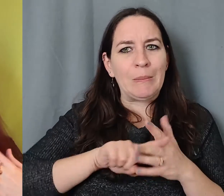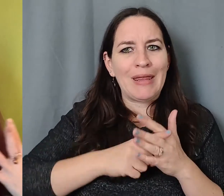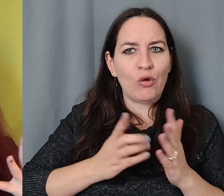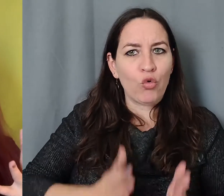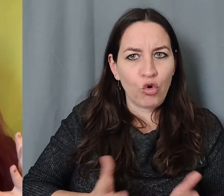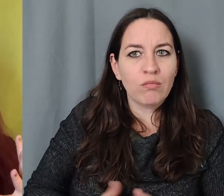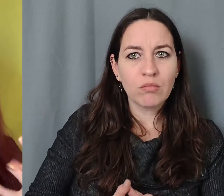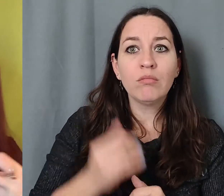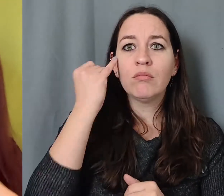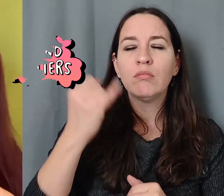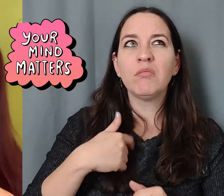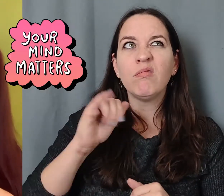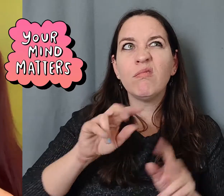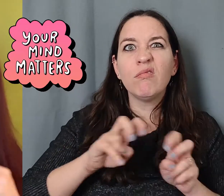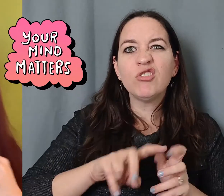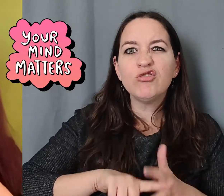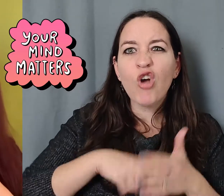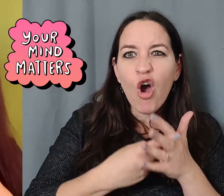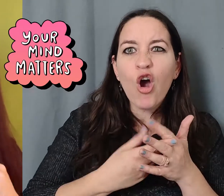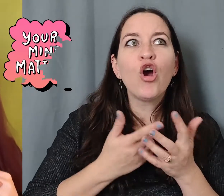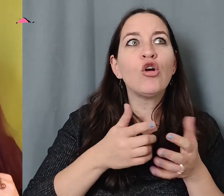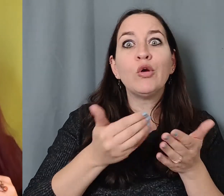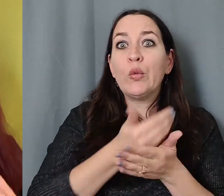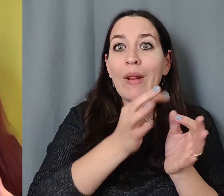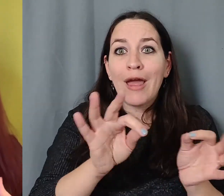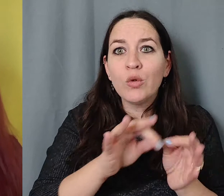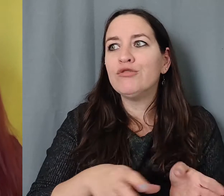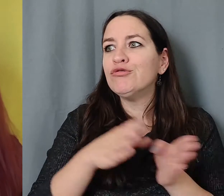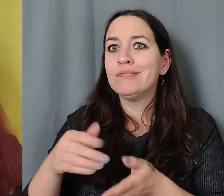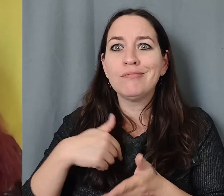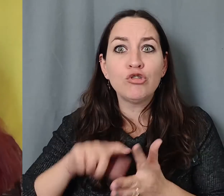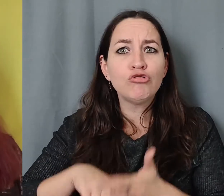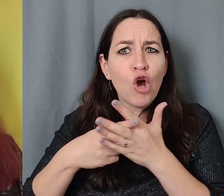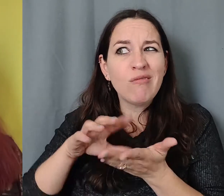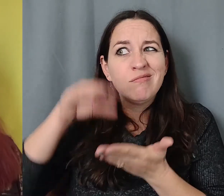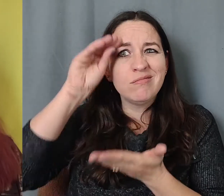you're starting to work on self insight and self-growth - being a beginner can be really uncomfortable.